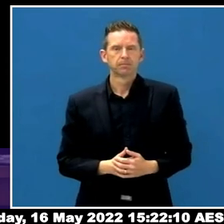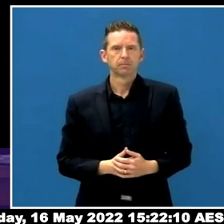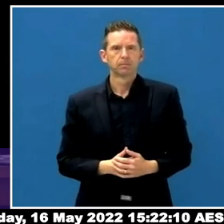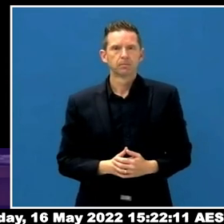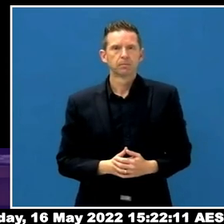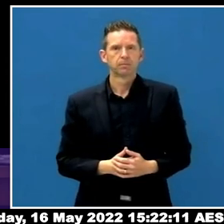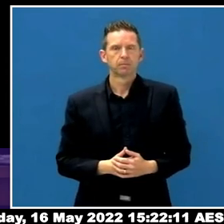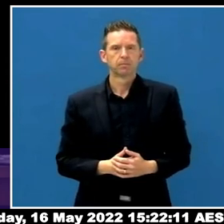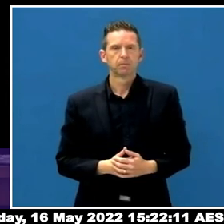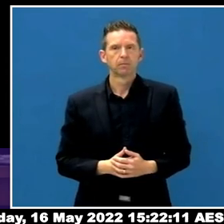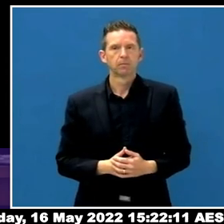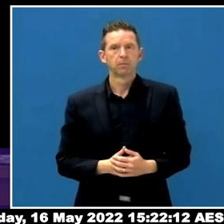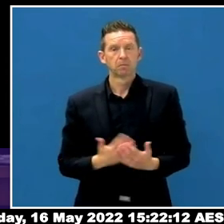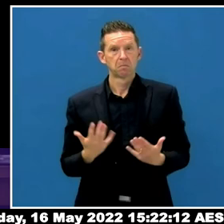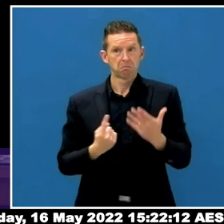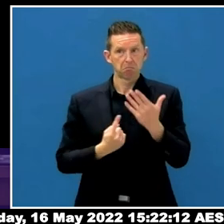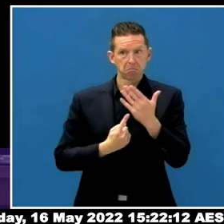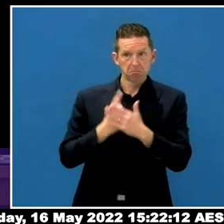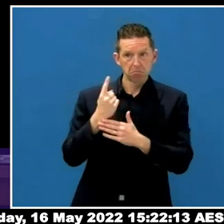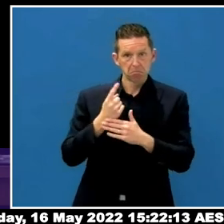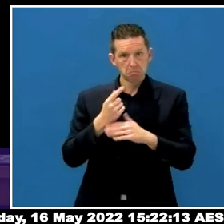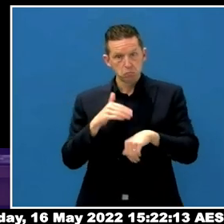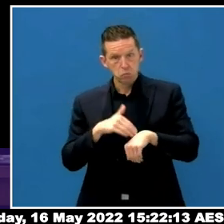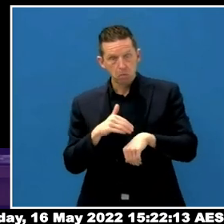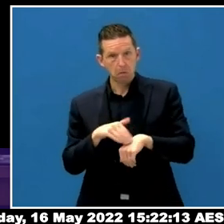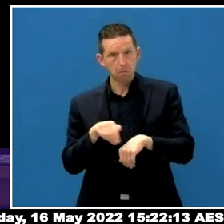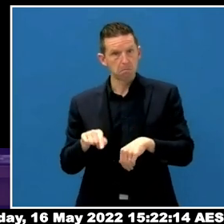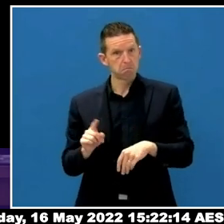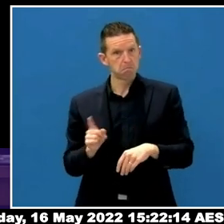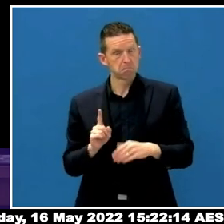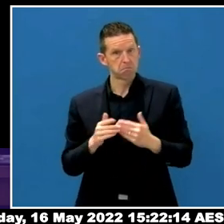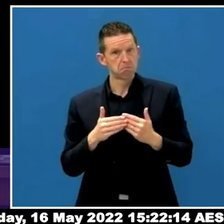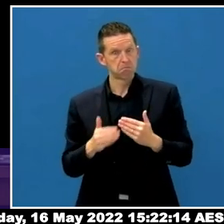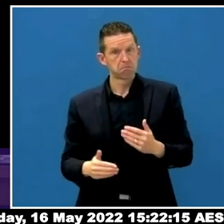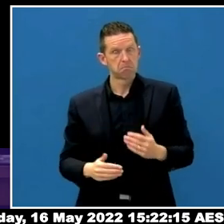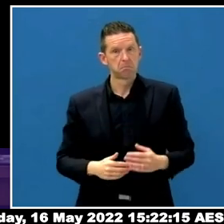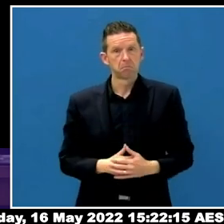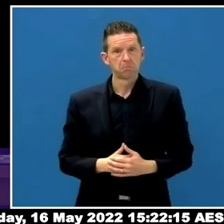Sorry? Well, I'll take that back.